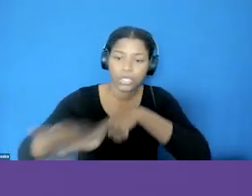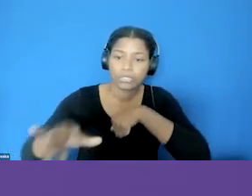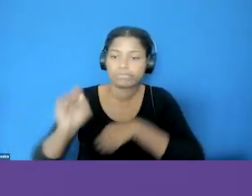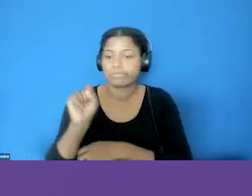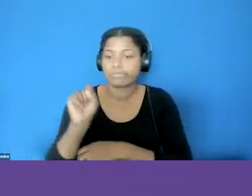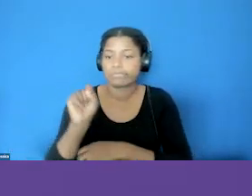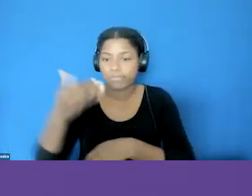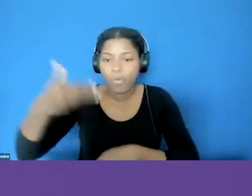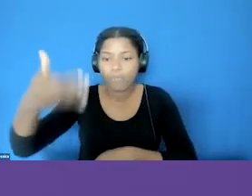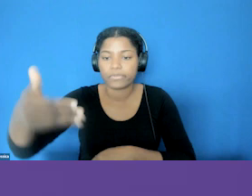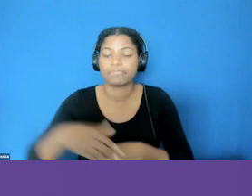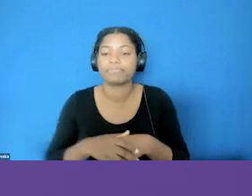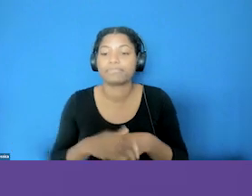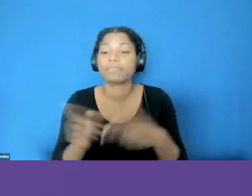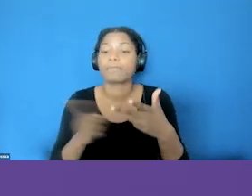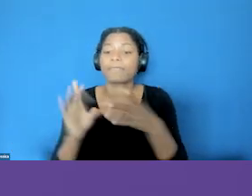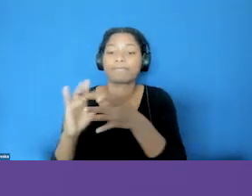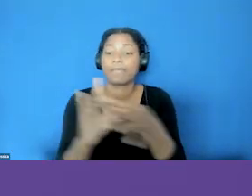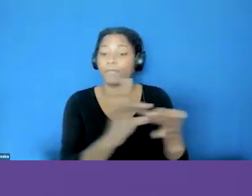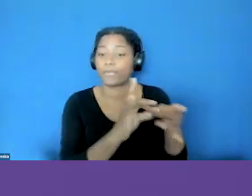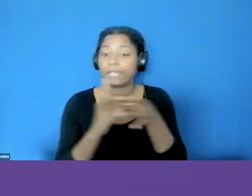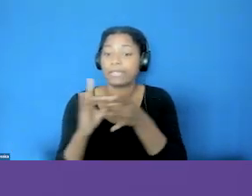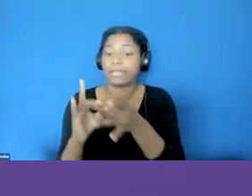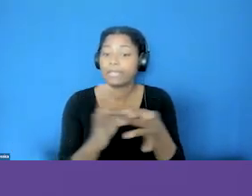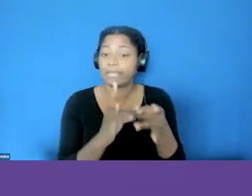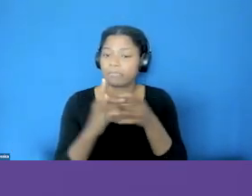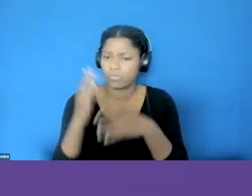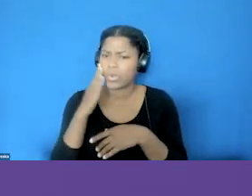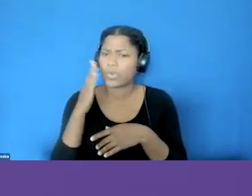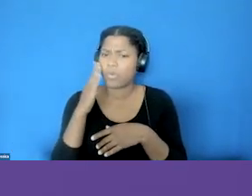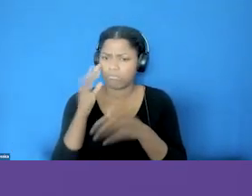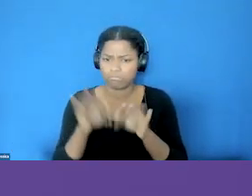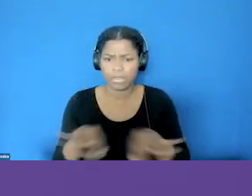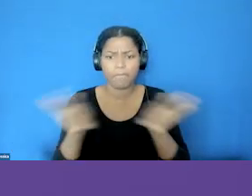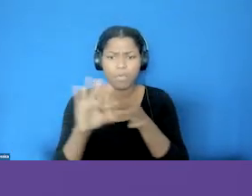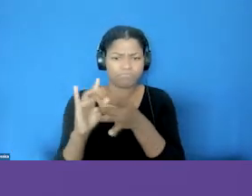Right? Another C, collaborate. We all know that we are stronger together.